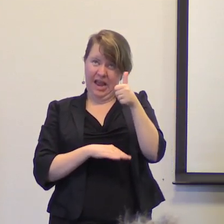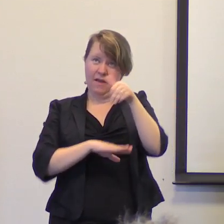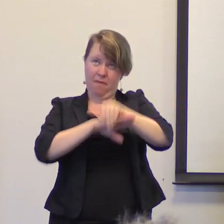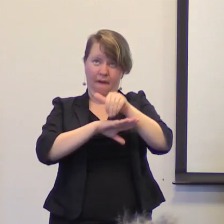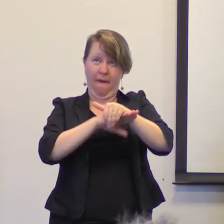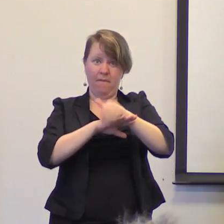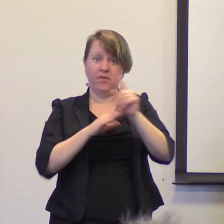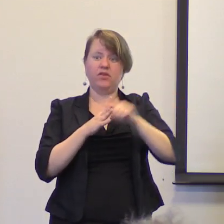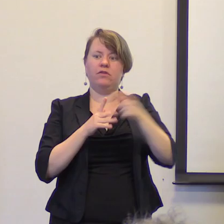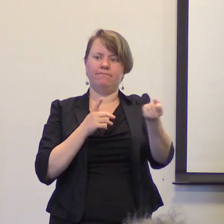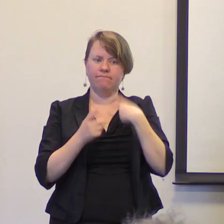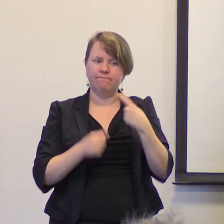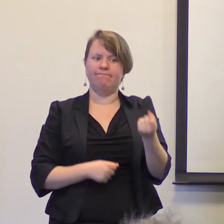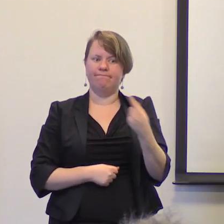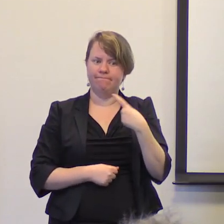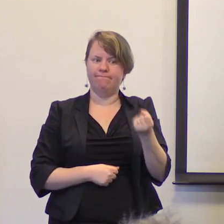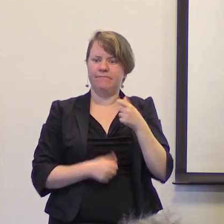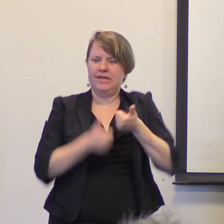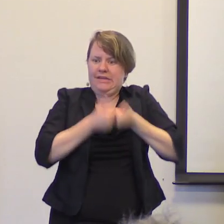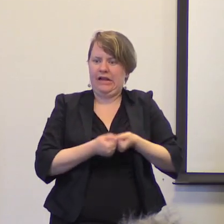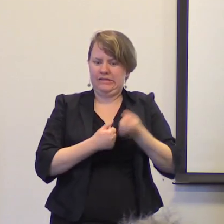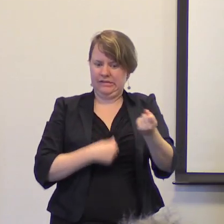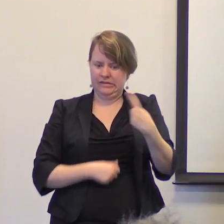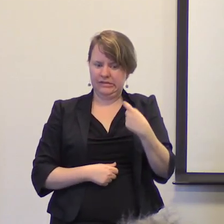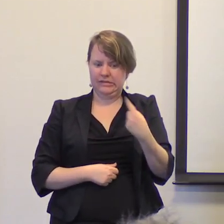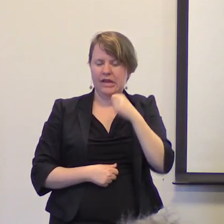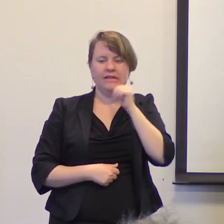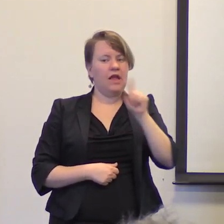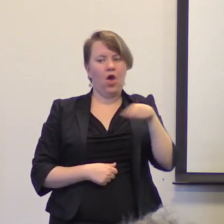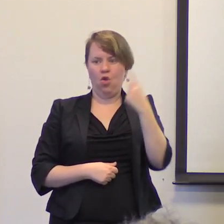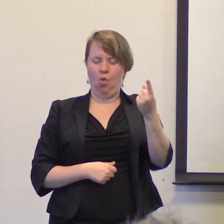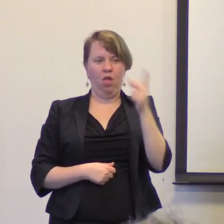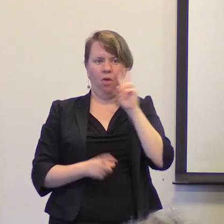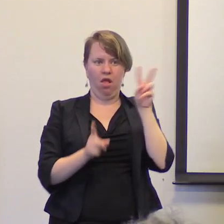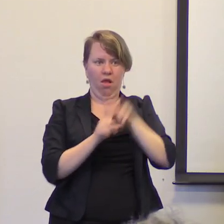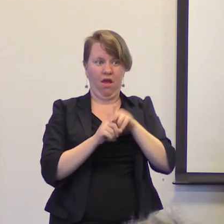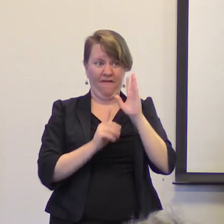getting texts that this order is not just going to apply in the future, prospectively,